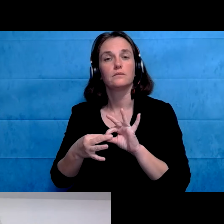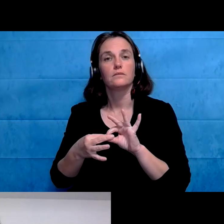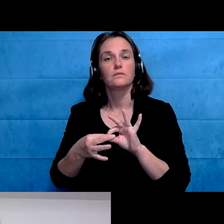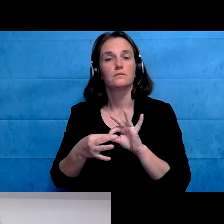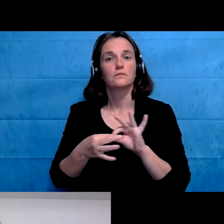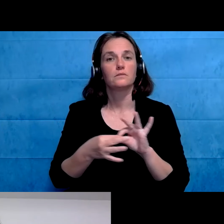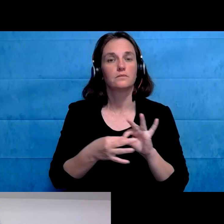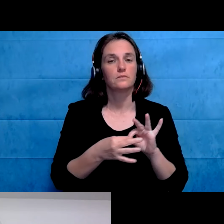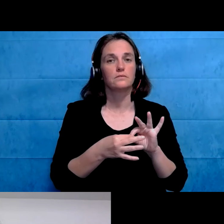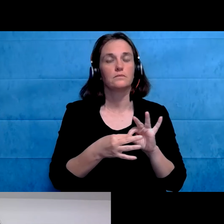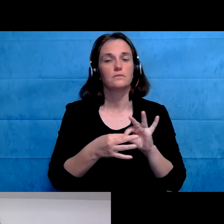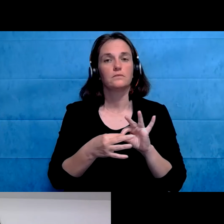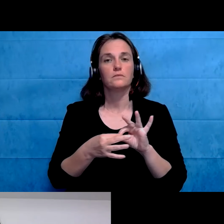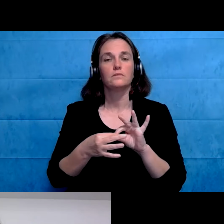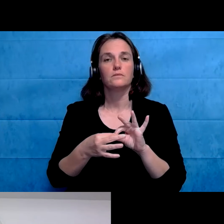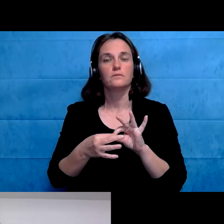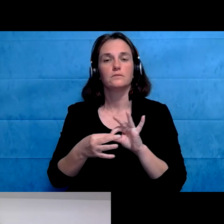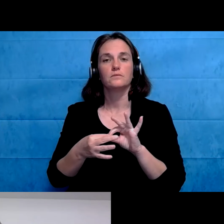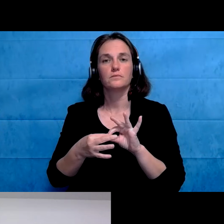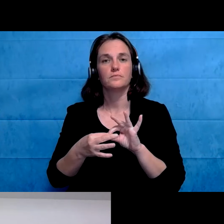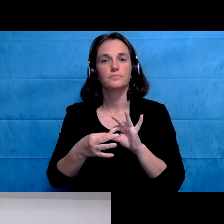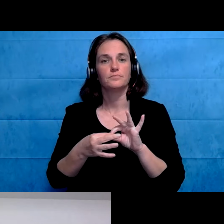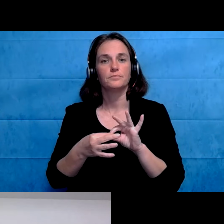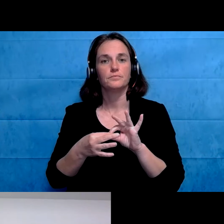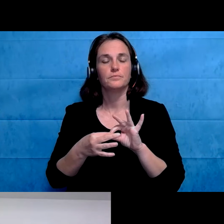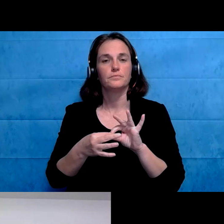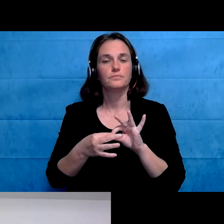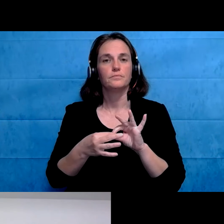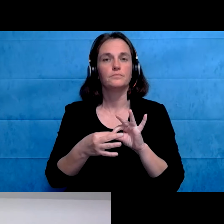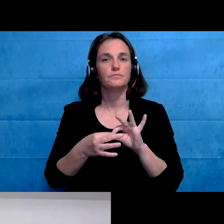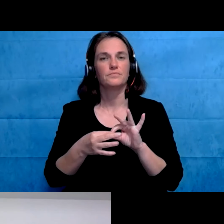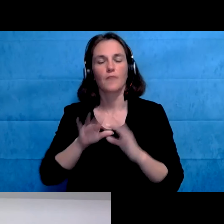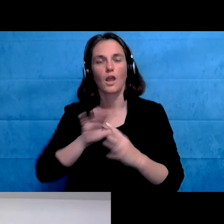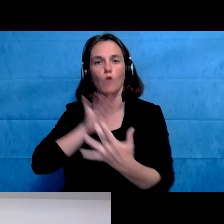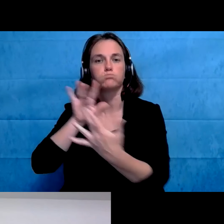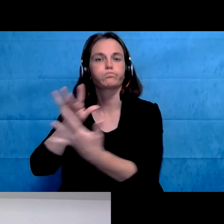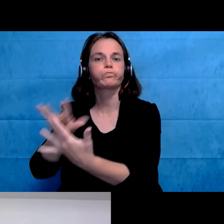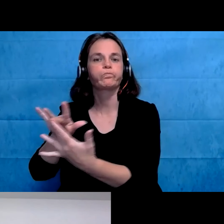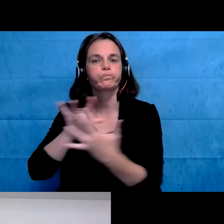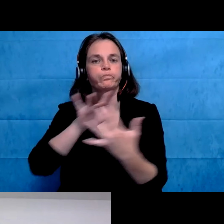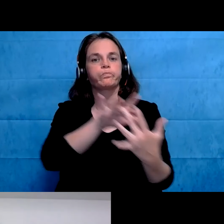about reaching out to this community. And it's funny in disability,